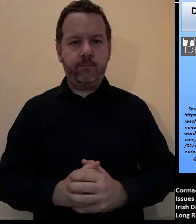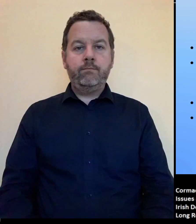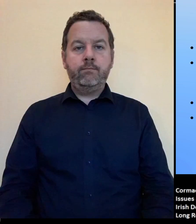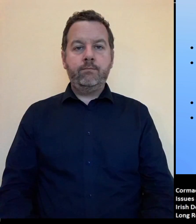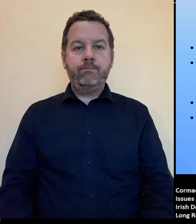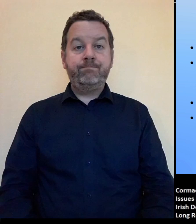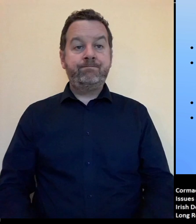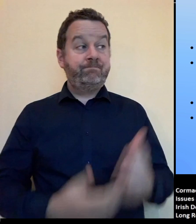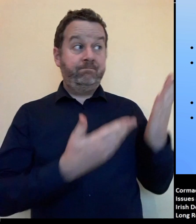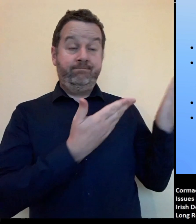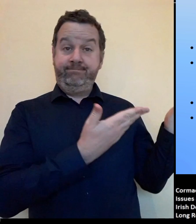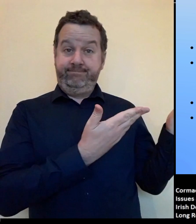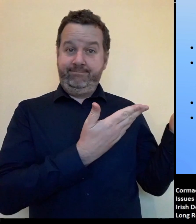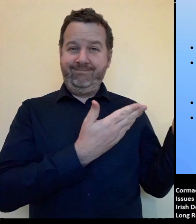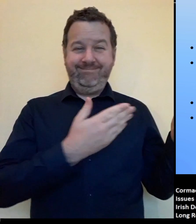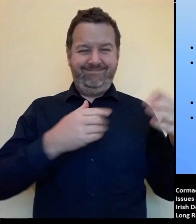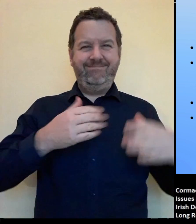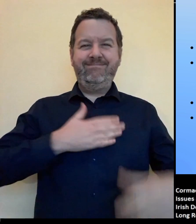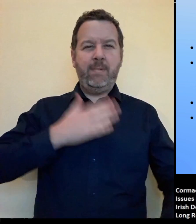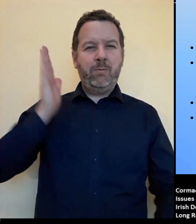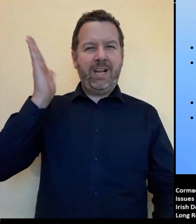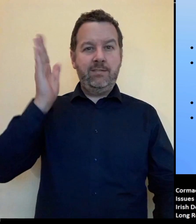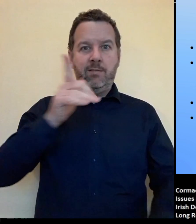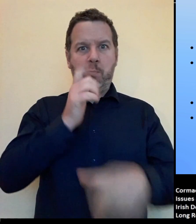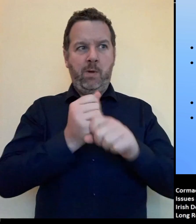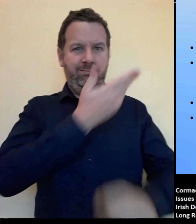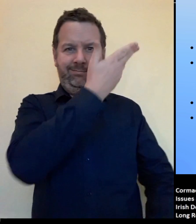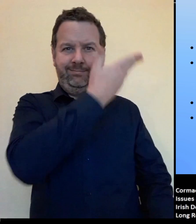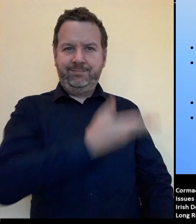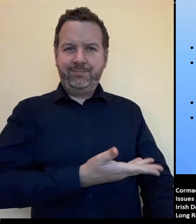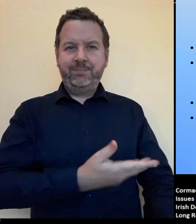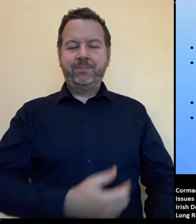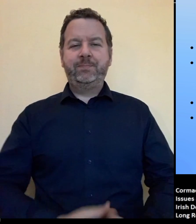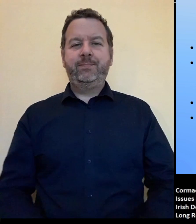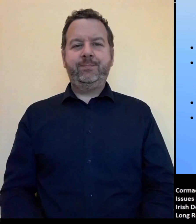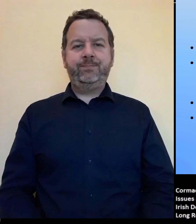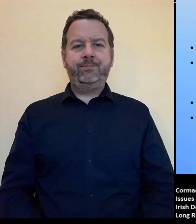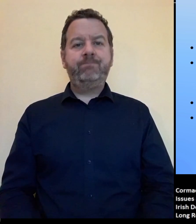So this is what I'll be focusing on in my presentation.